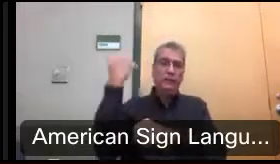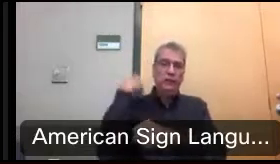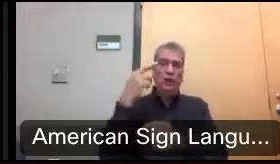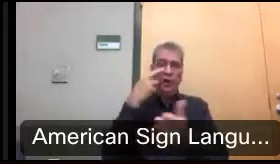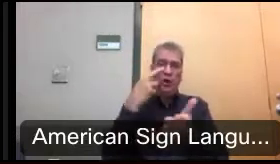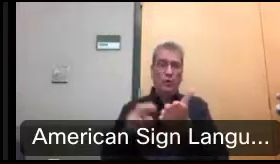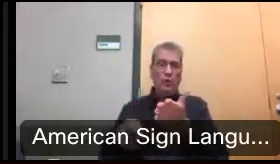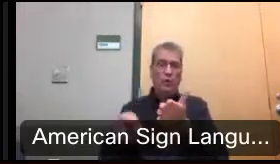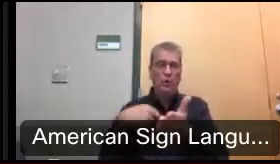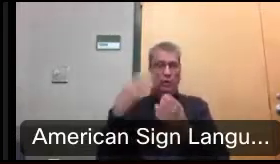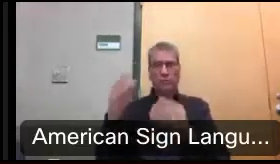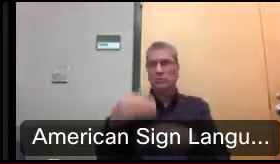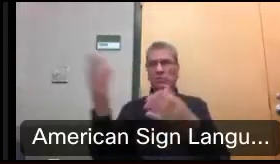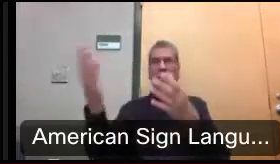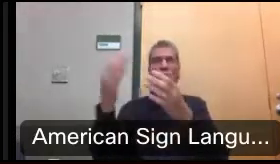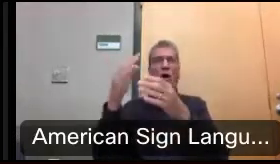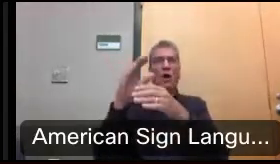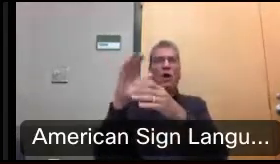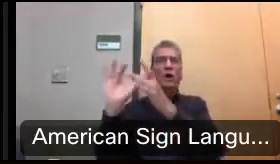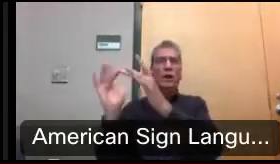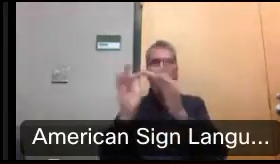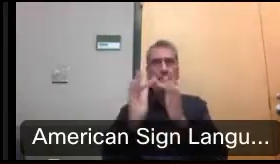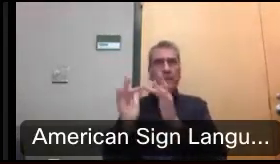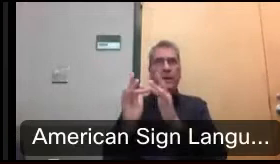because we don't care and then covid hit and we just started spreading it to anyone who